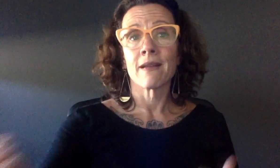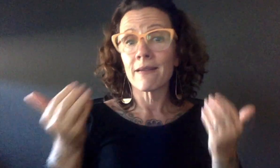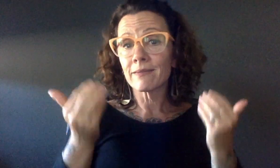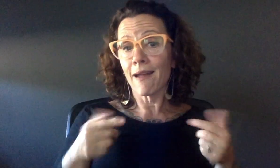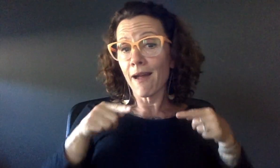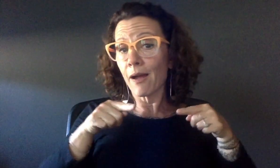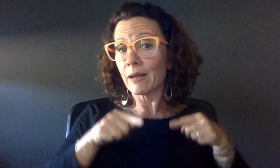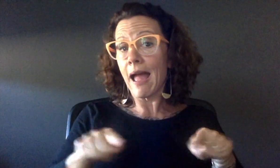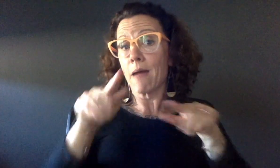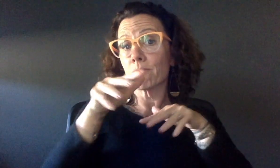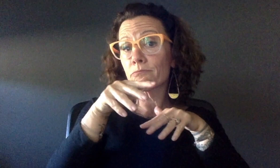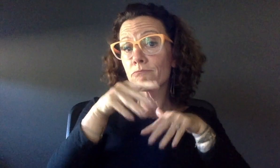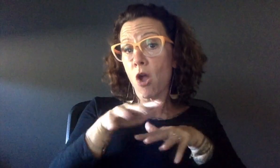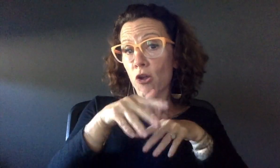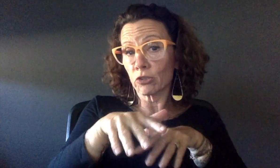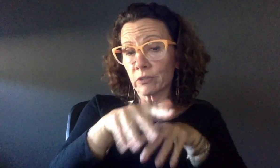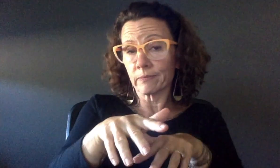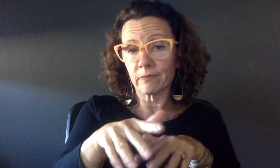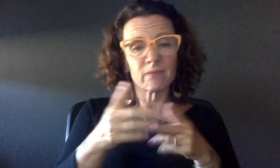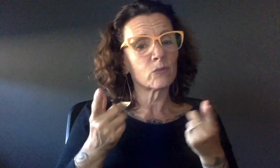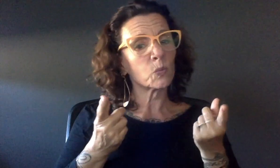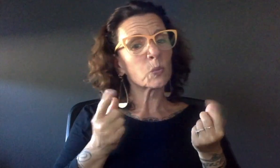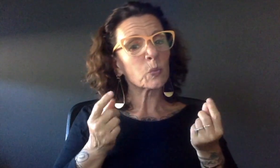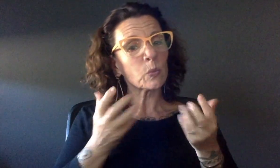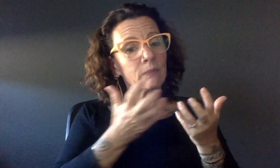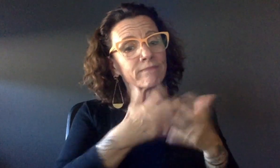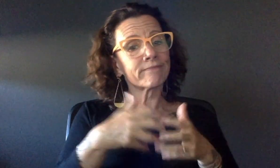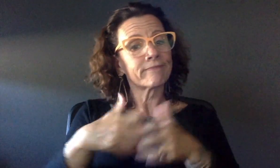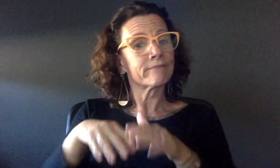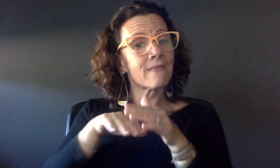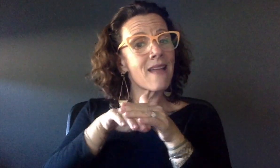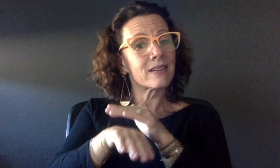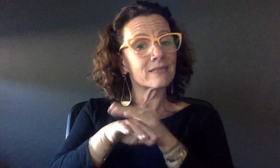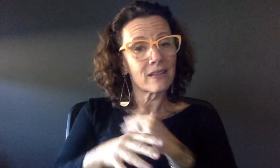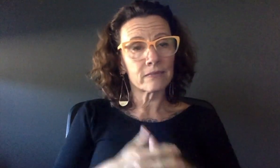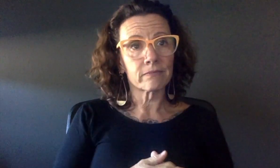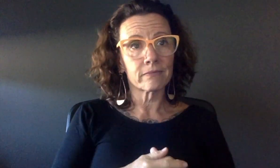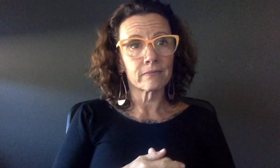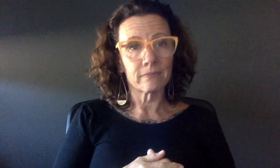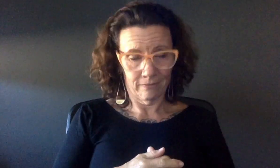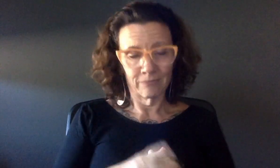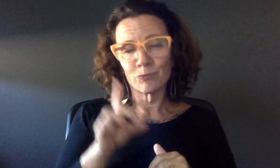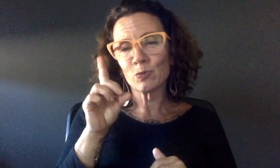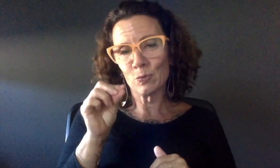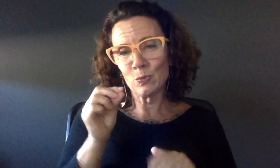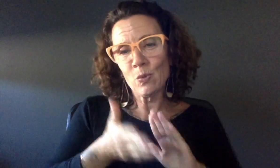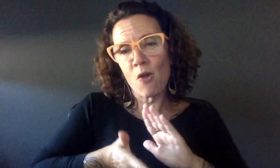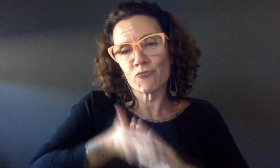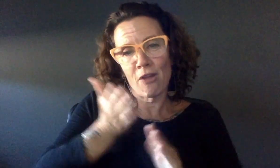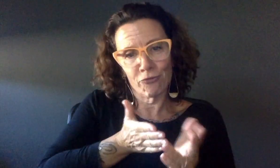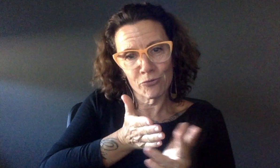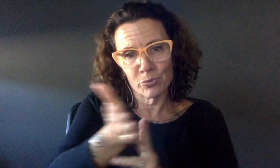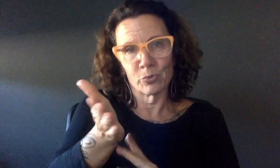At a march. do a run-through of the route with mobility